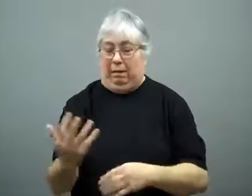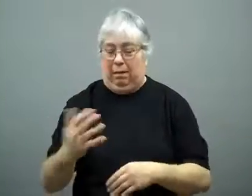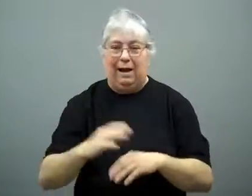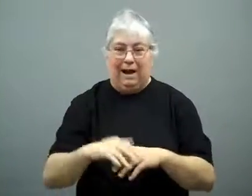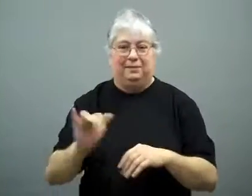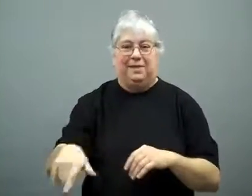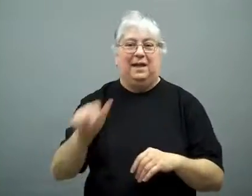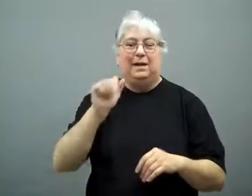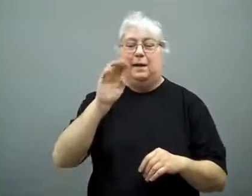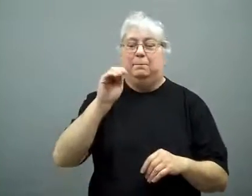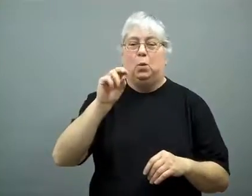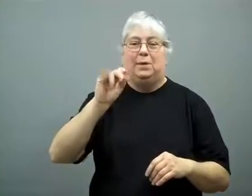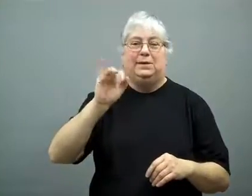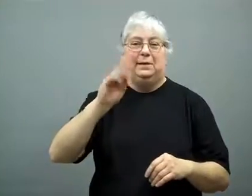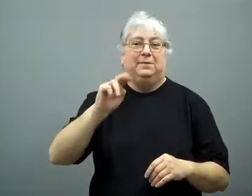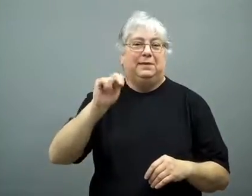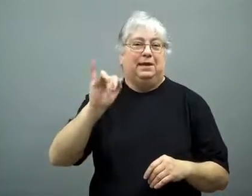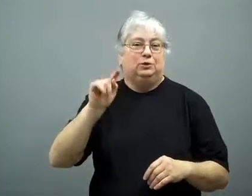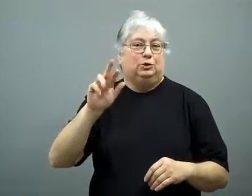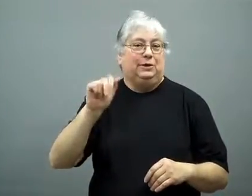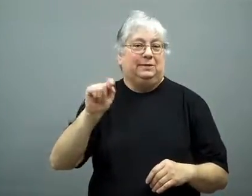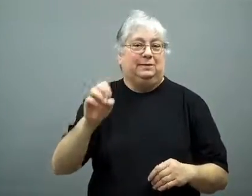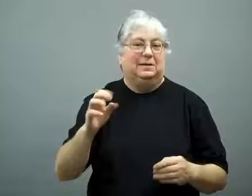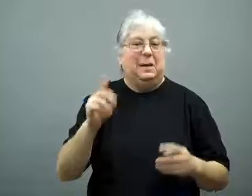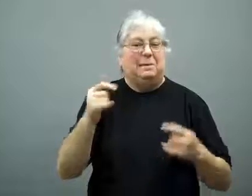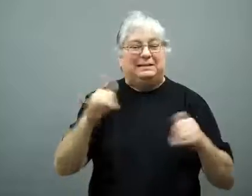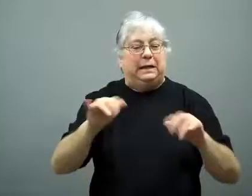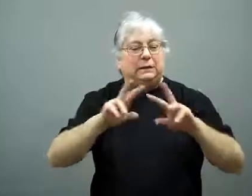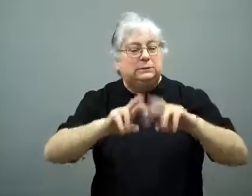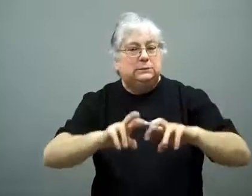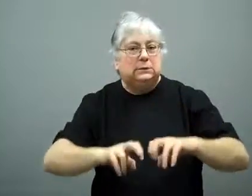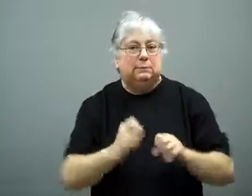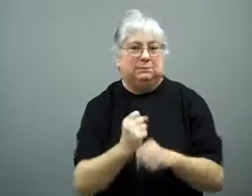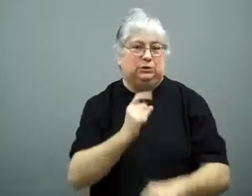It was the ammonium nitrate that caught fire.